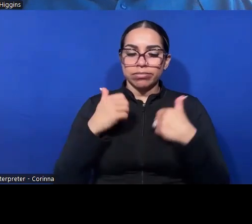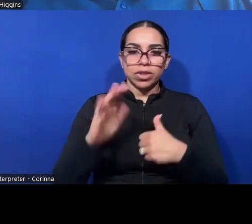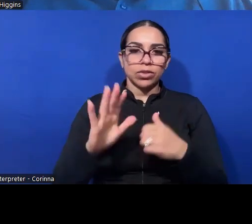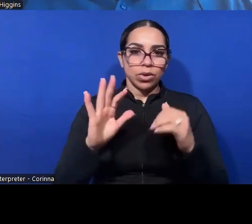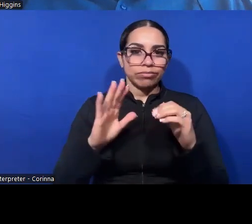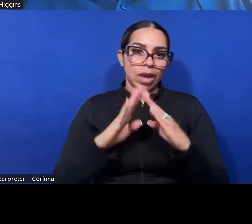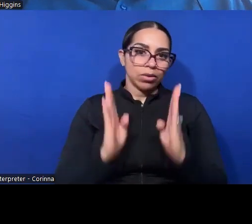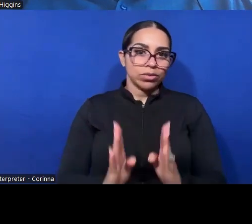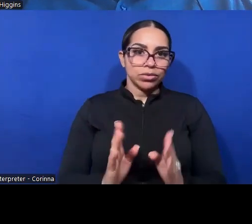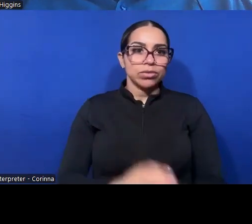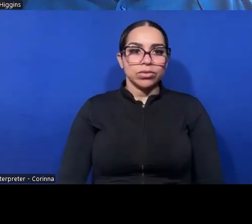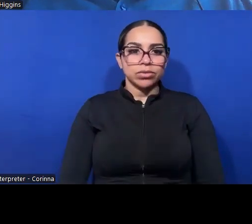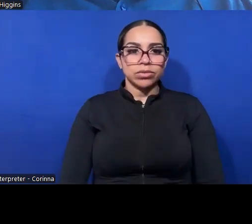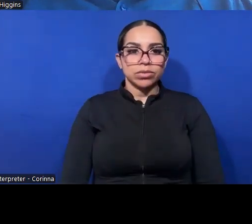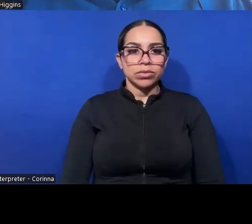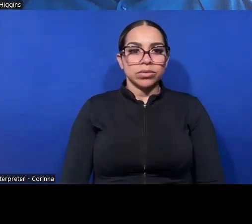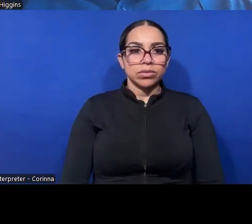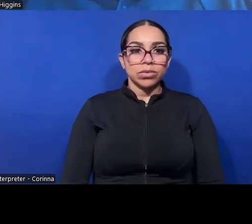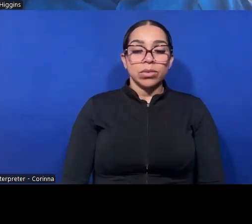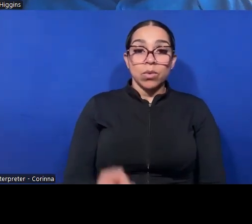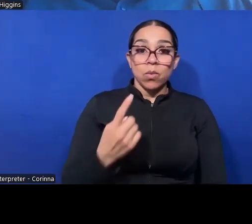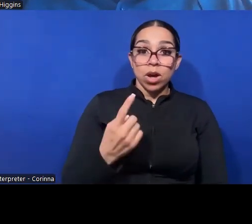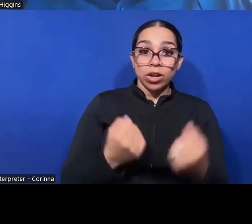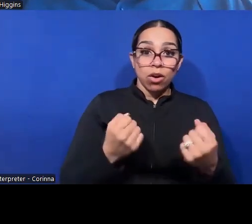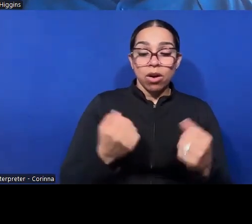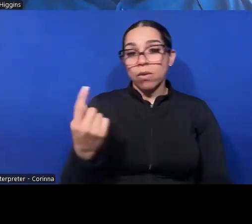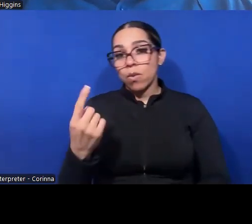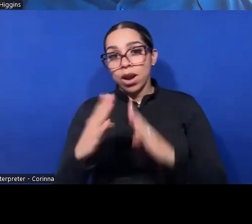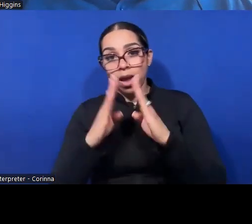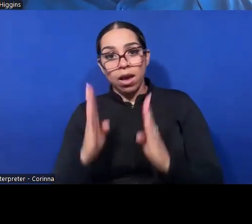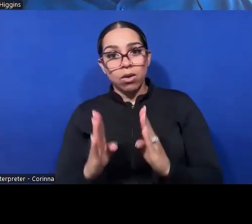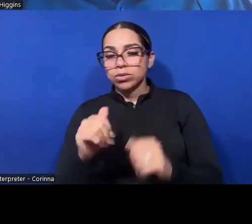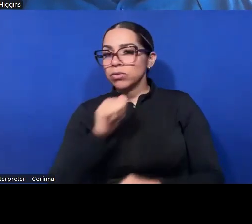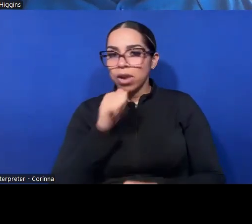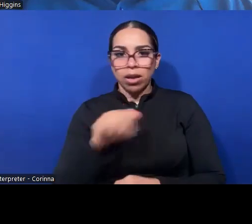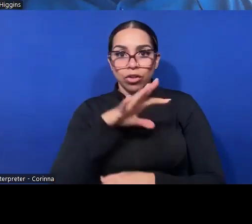So one car and one house do not count towards your asset limit.